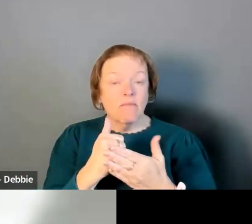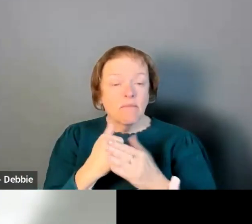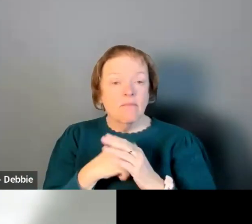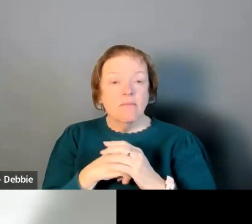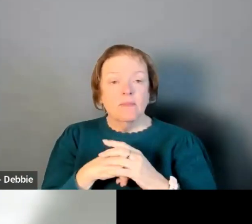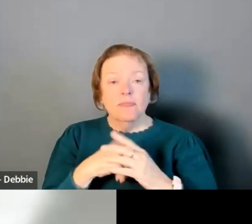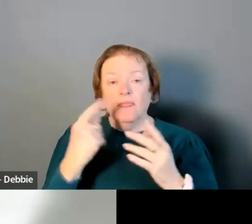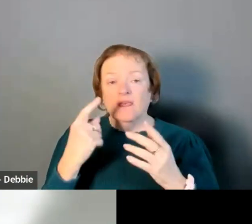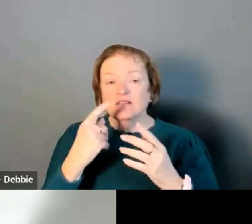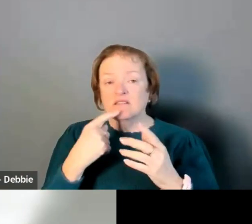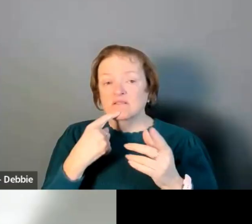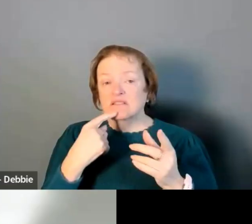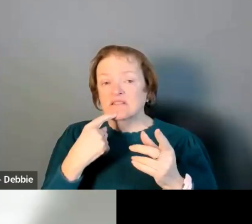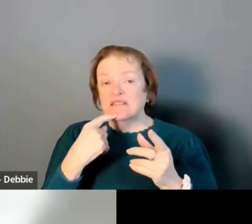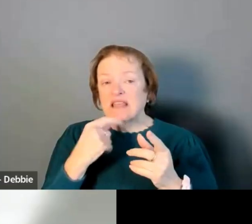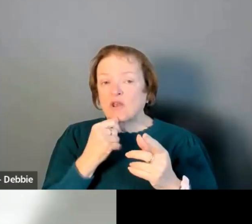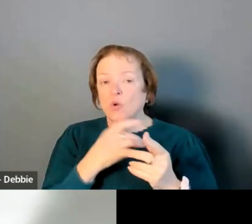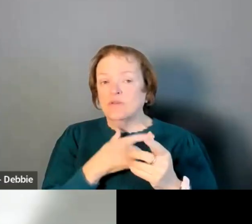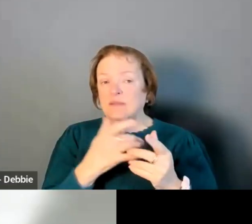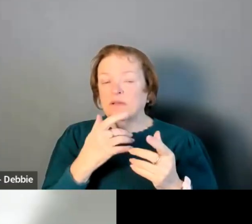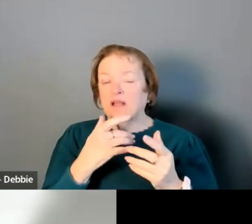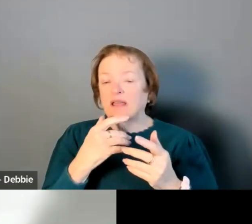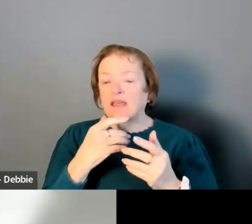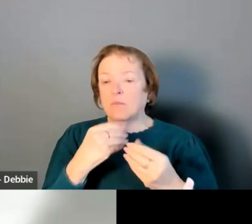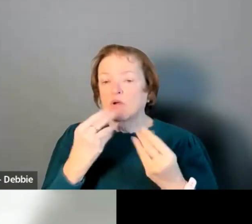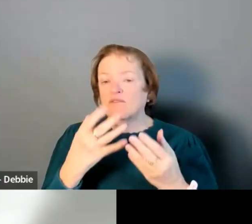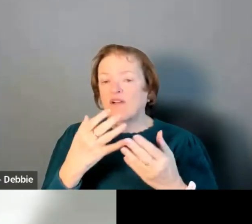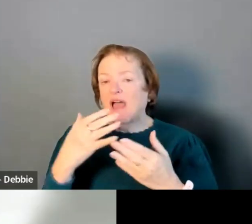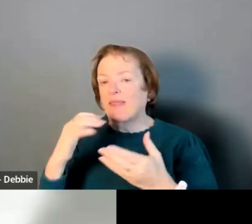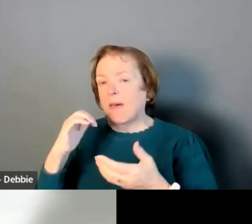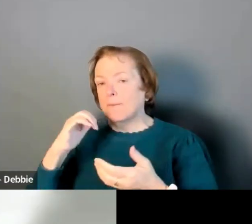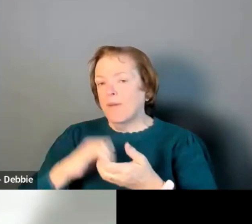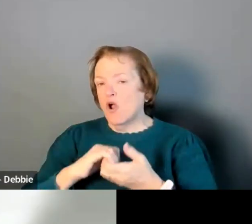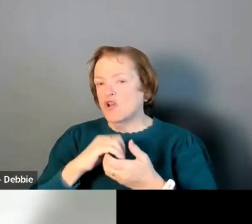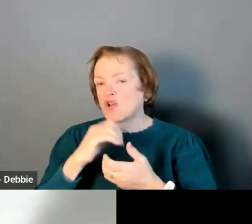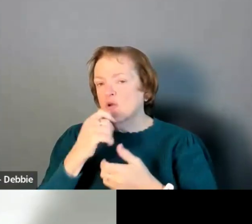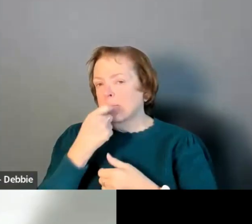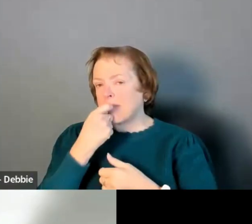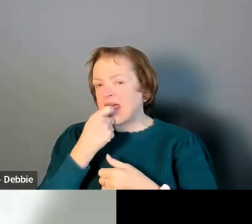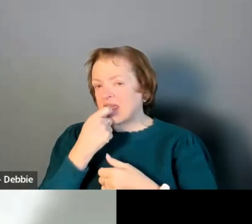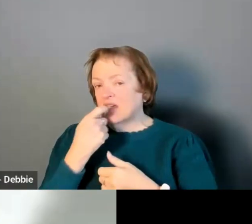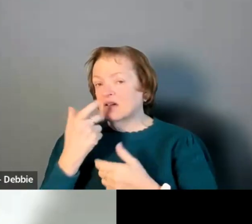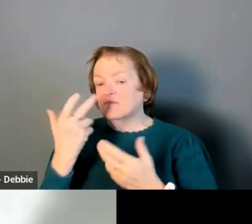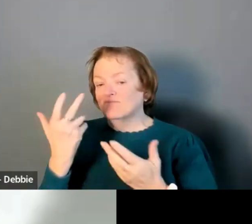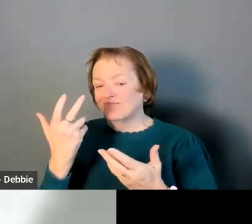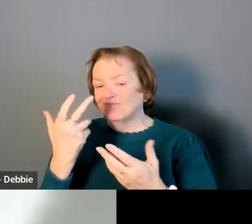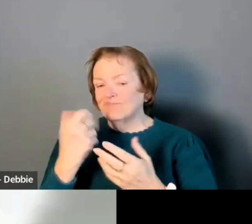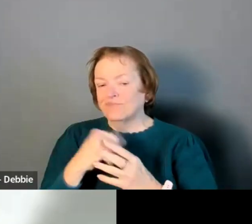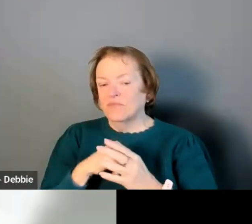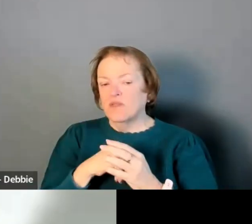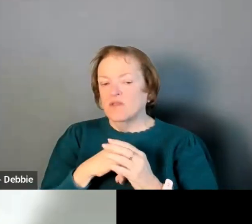Phonak typically provides the partner mic in their initial hearing aid kit, and some families send those in, so You know, ask the parent, like, what Leslie said about.